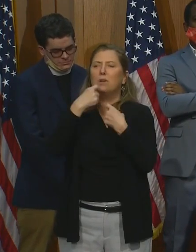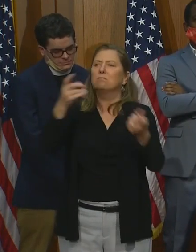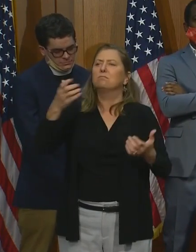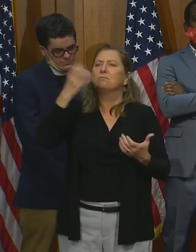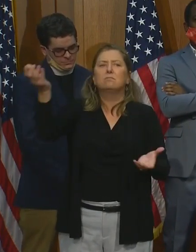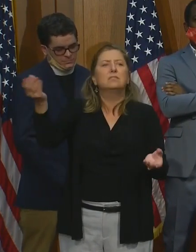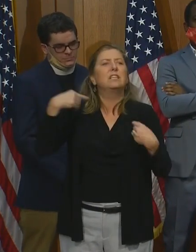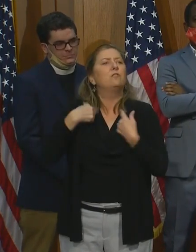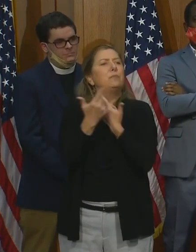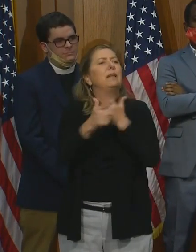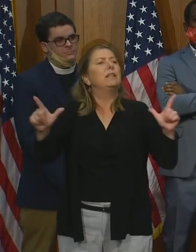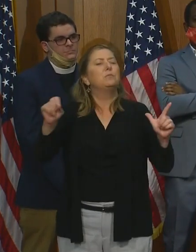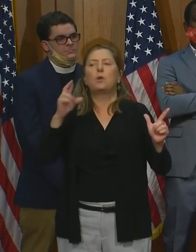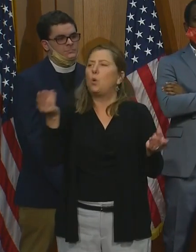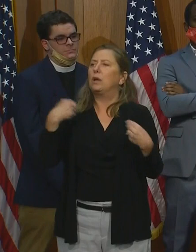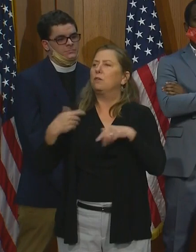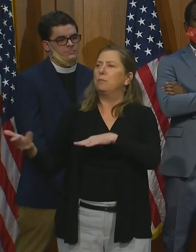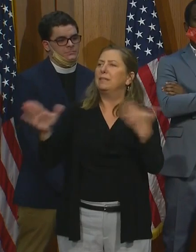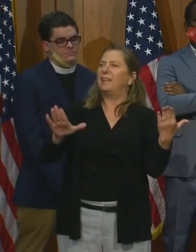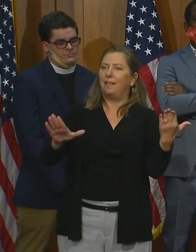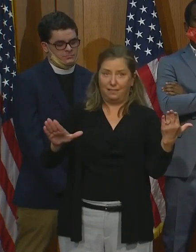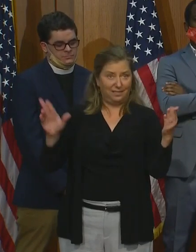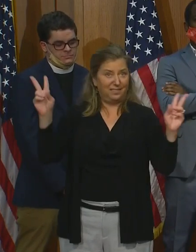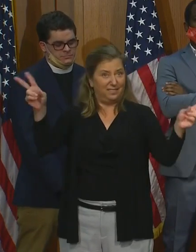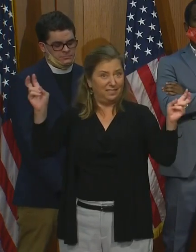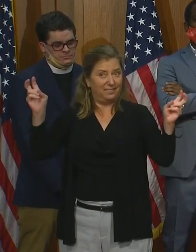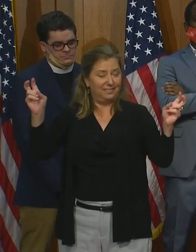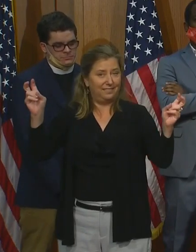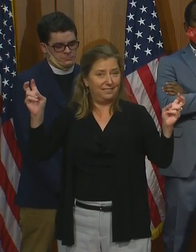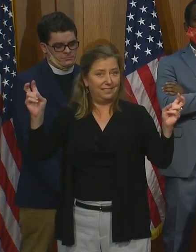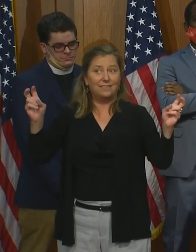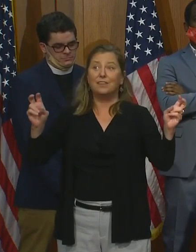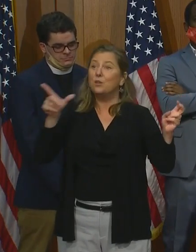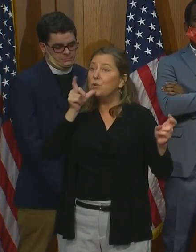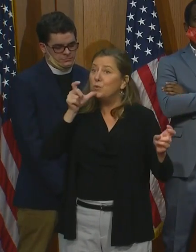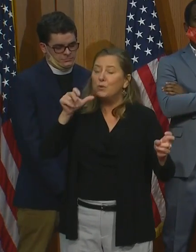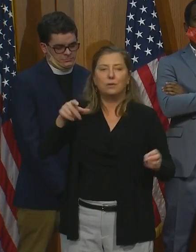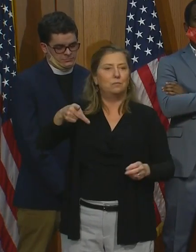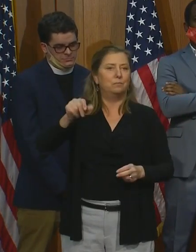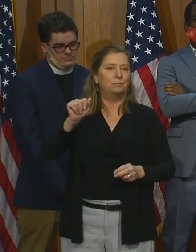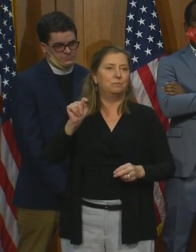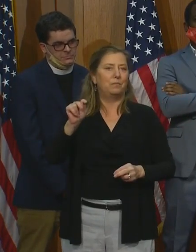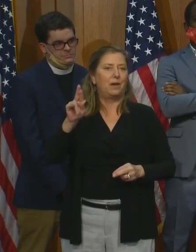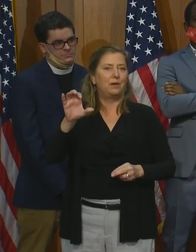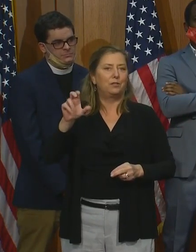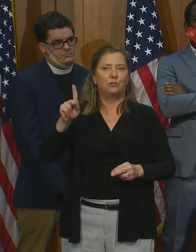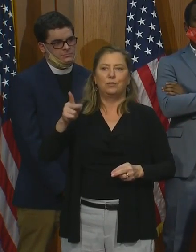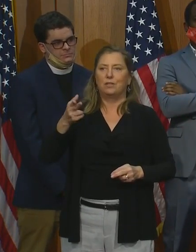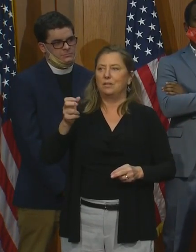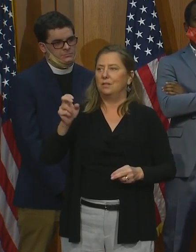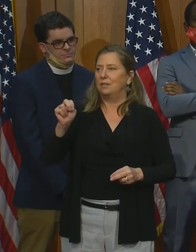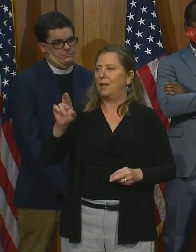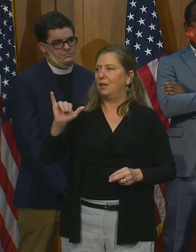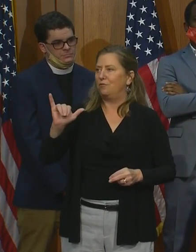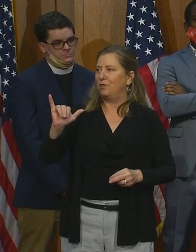AMERICAN REVOLUTION. WHEN HE CRIED GIVE ME LIBERTY. OR GIVE